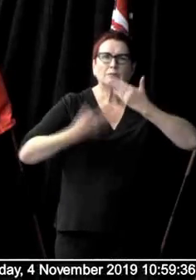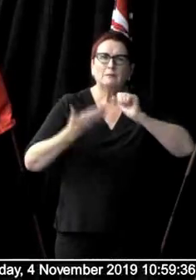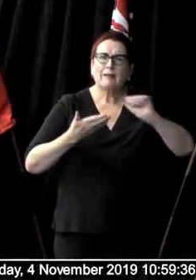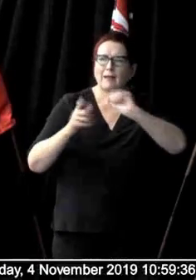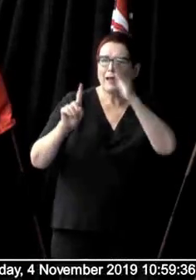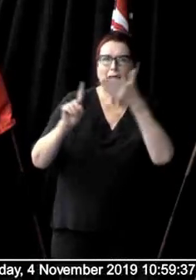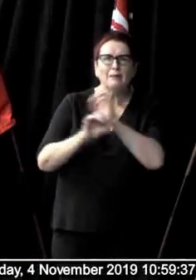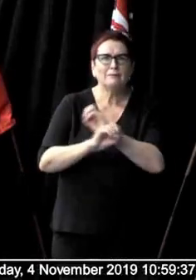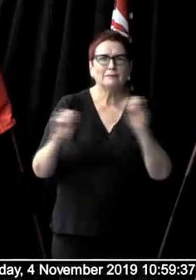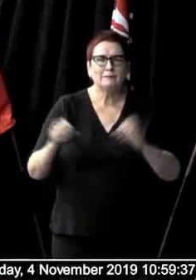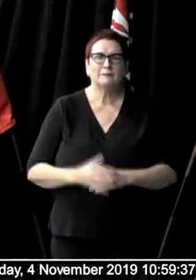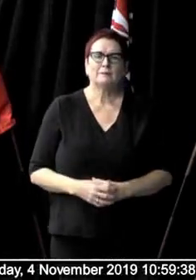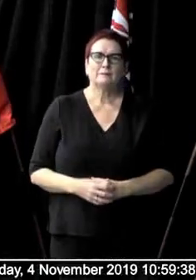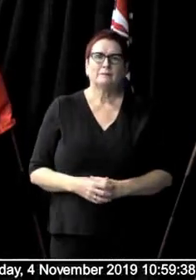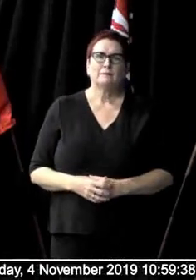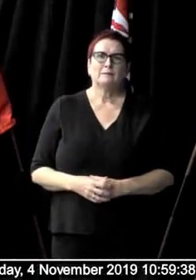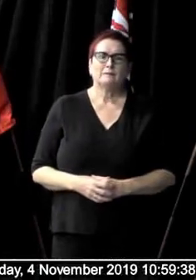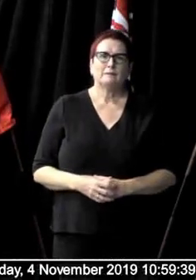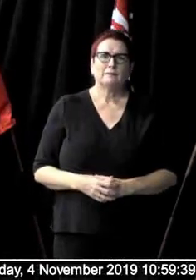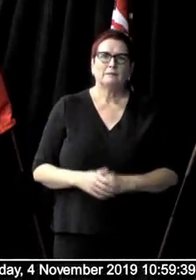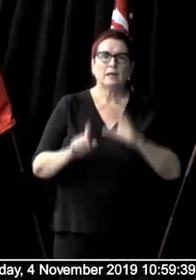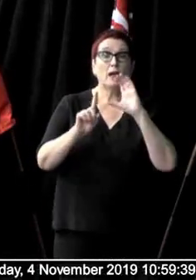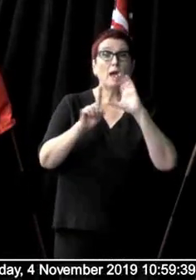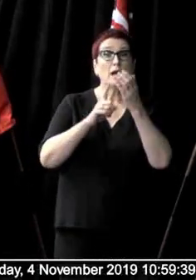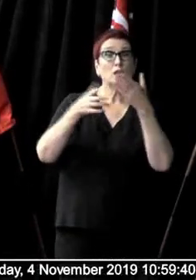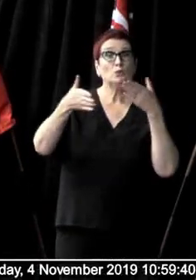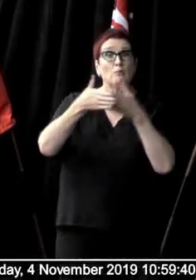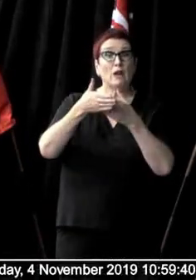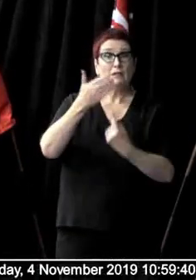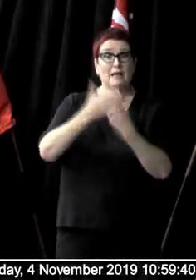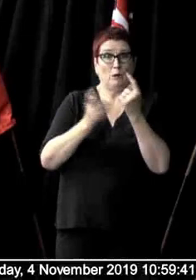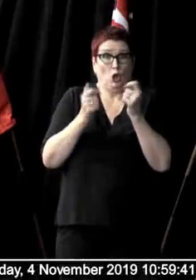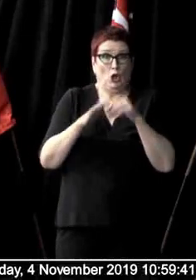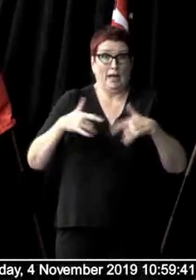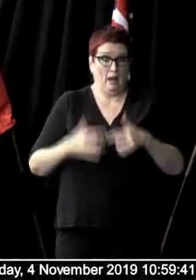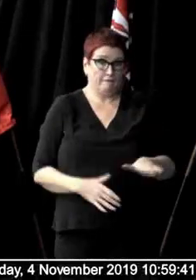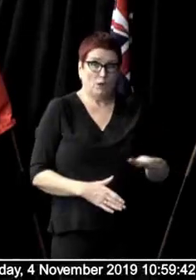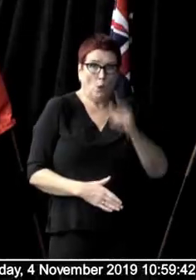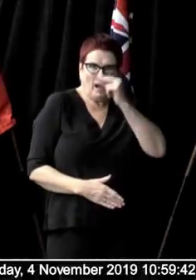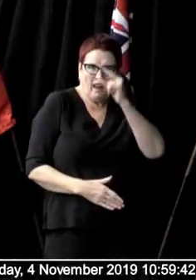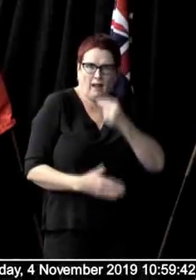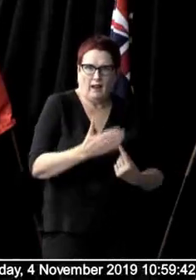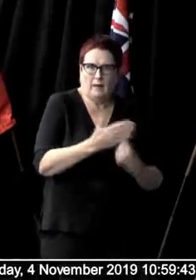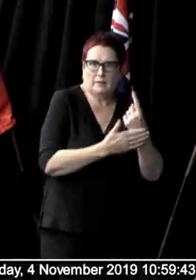Cultural barriers to inclusion and development arise early in life for people with disability, particularly in school.